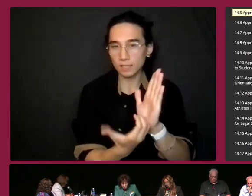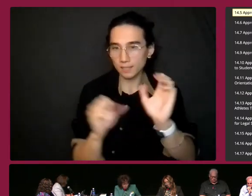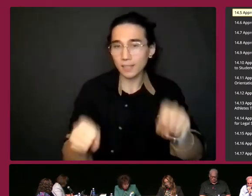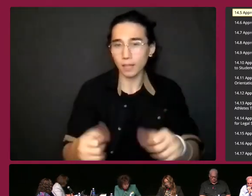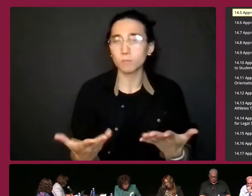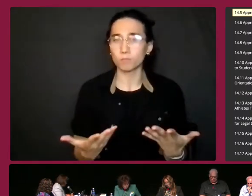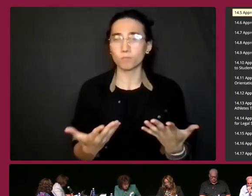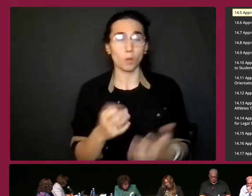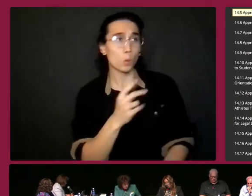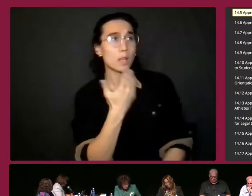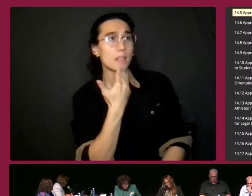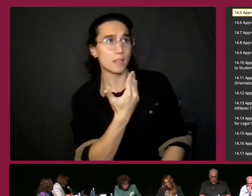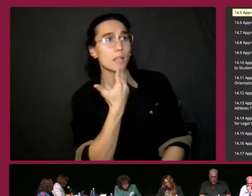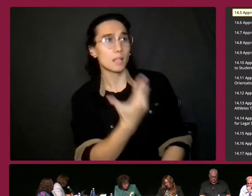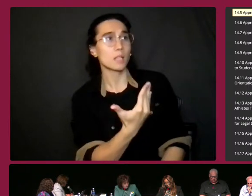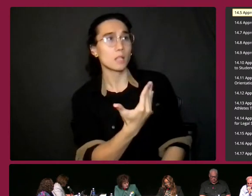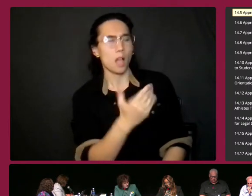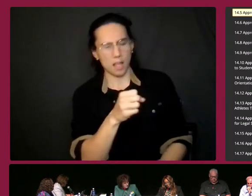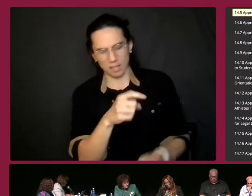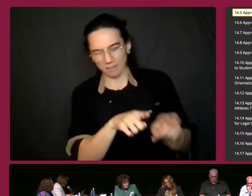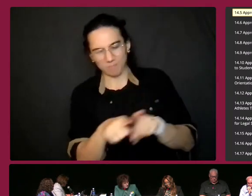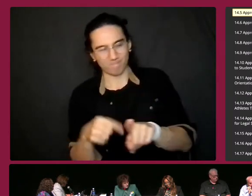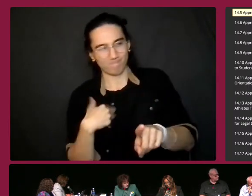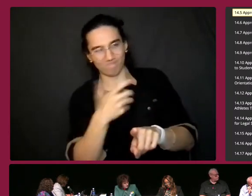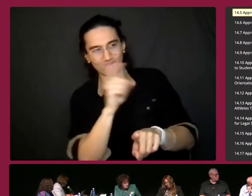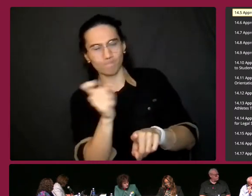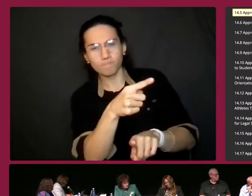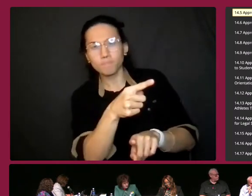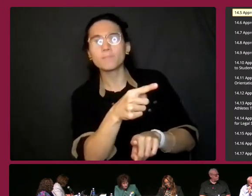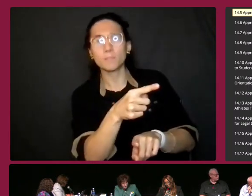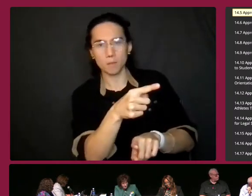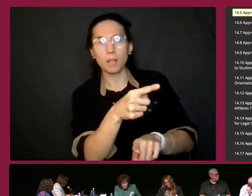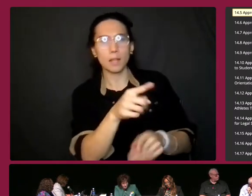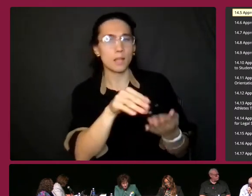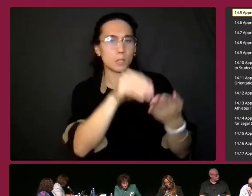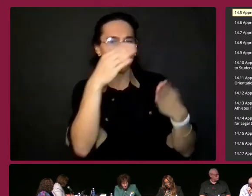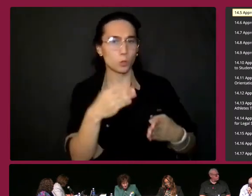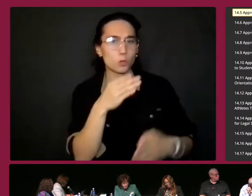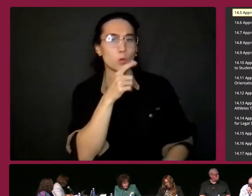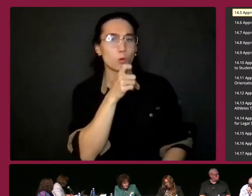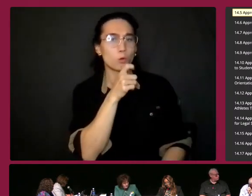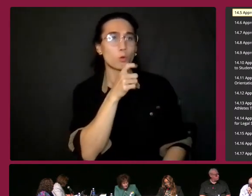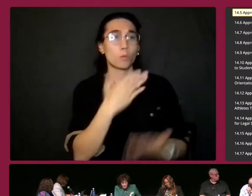Um, and then also, just if students who are, uh, following those paths and need those classes,